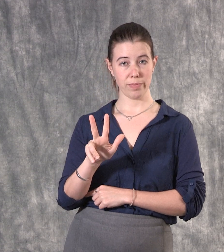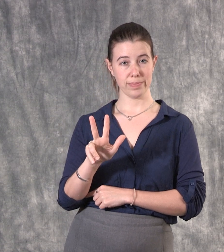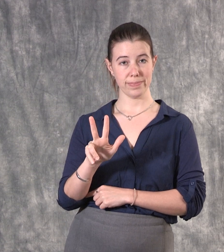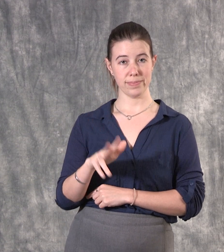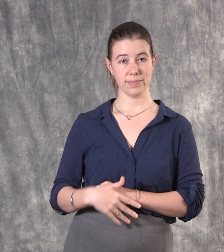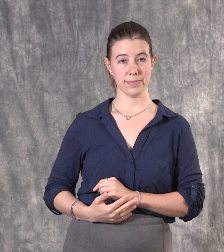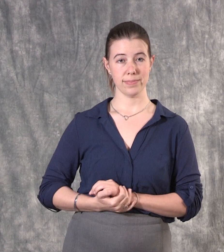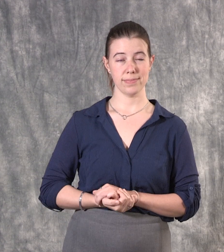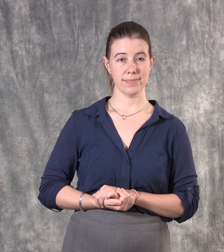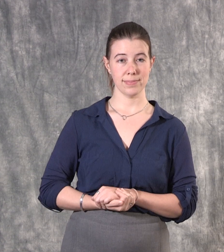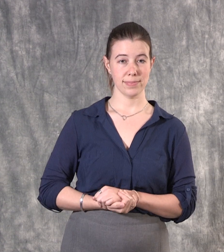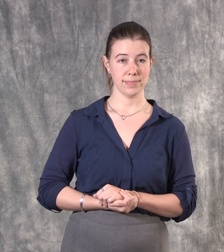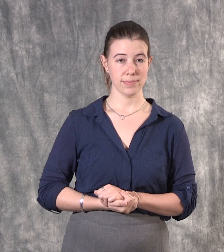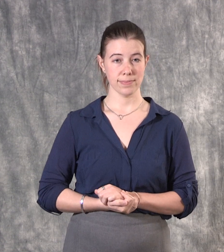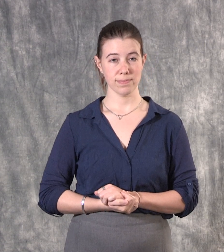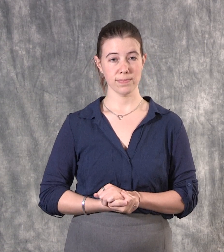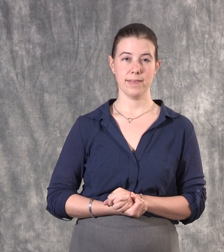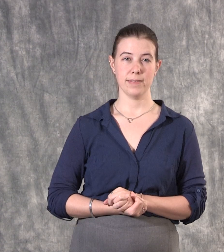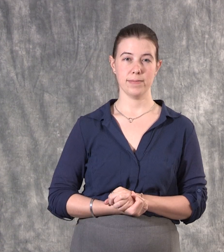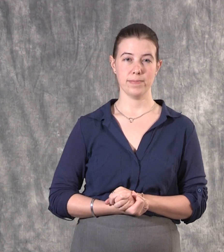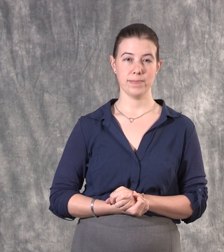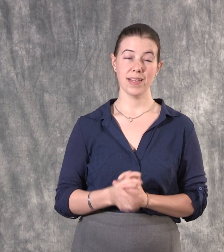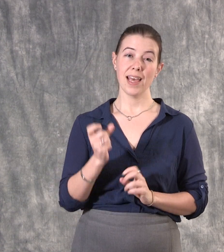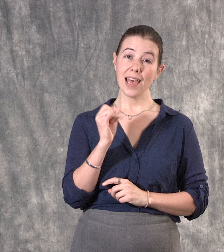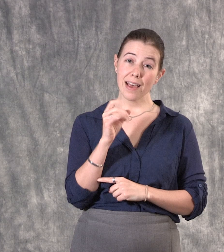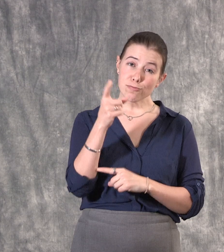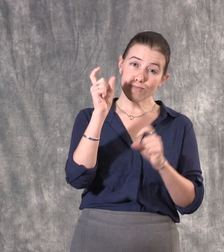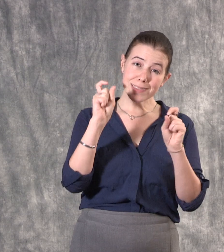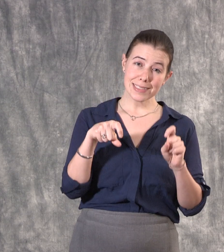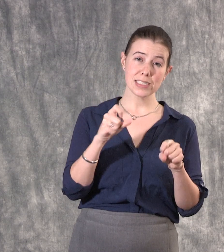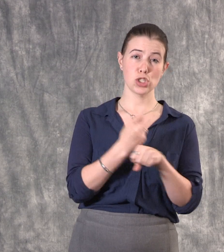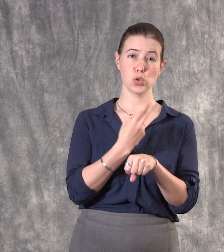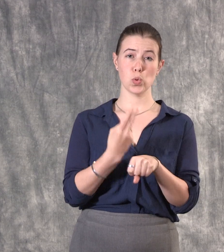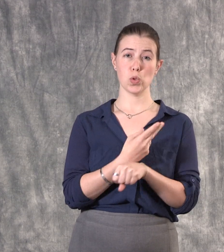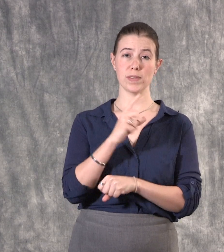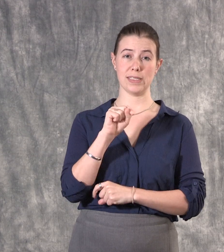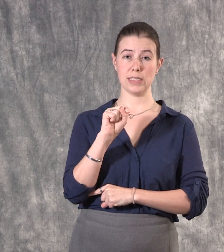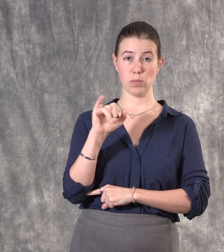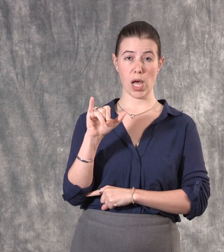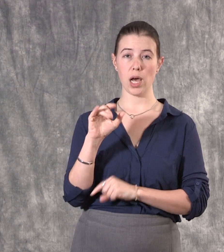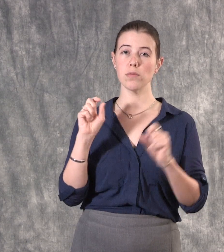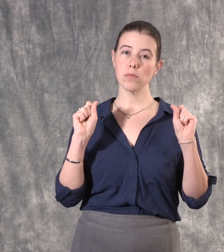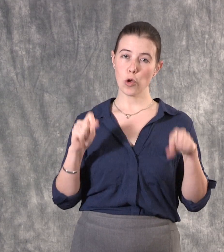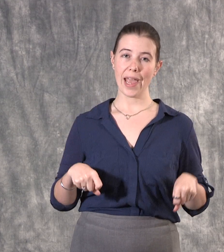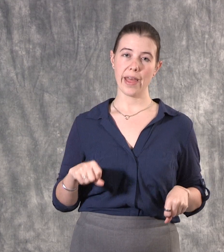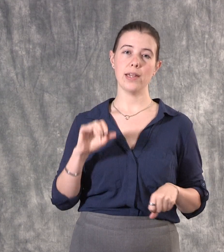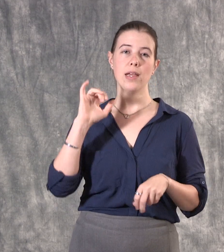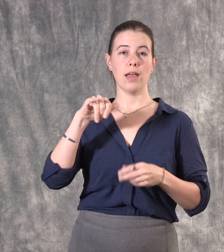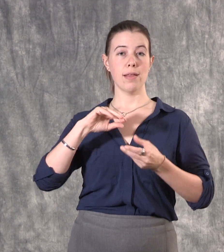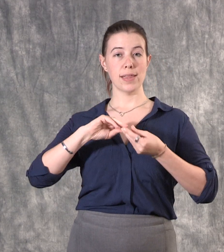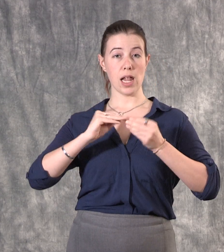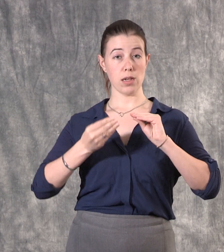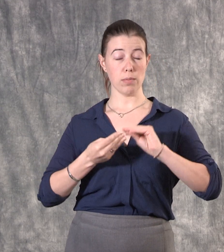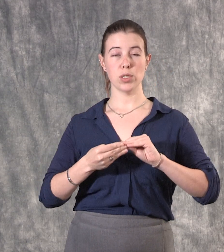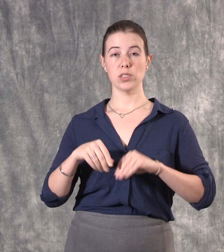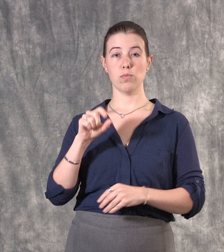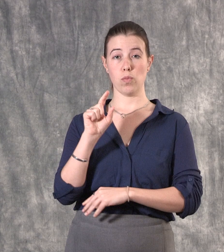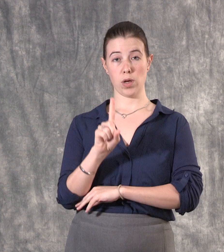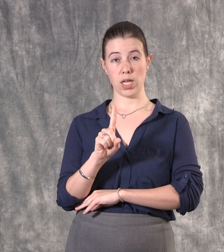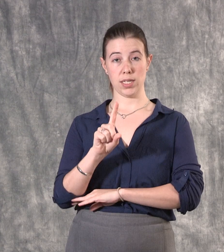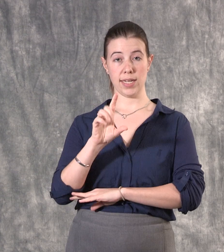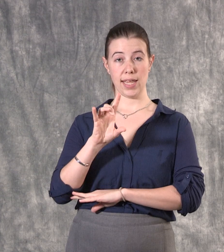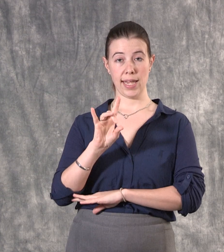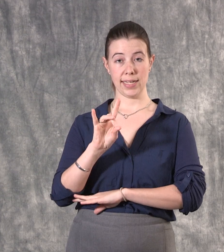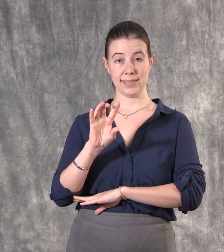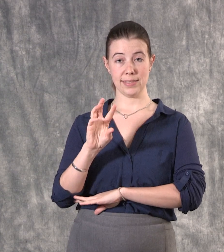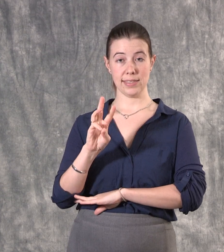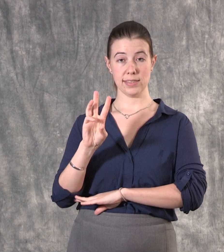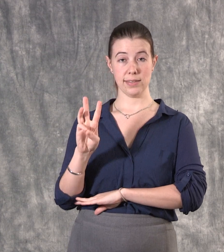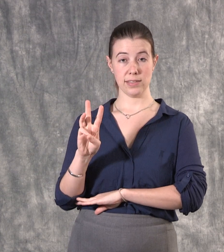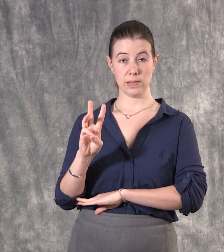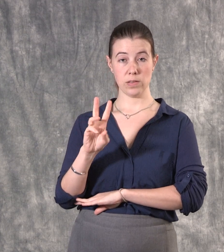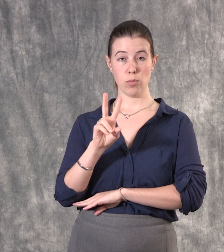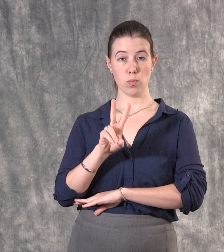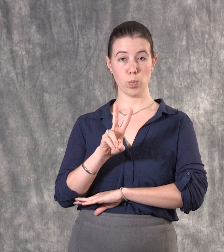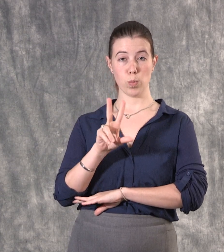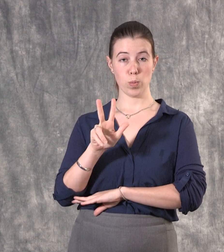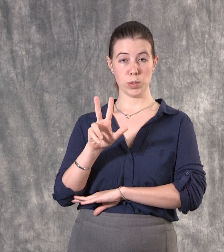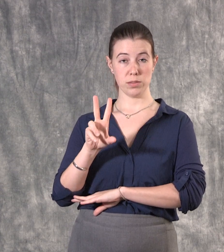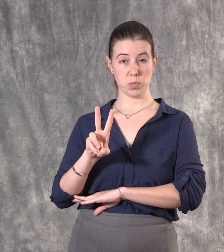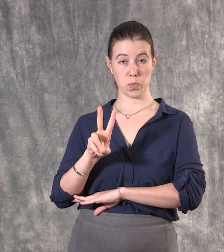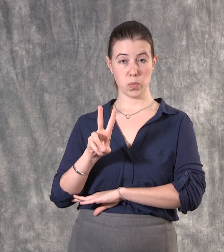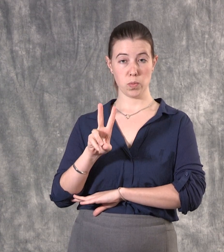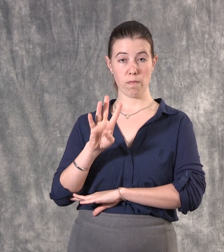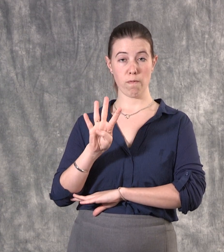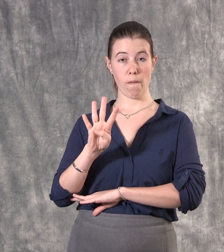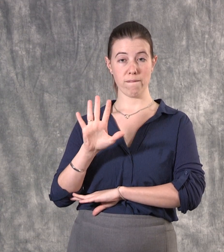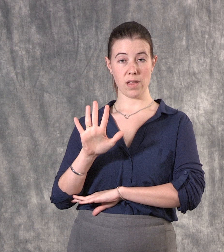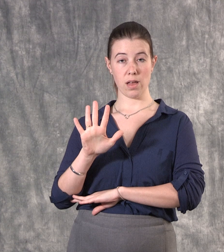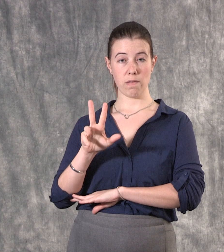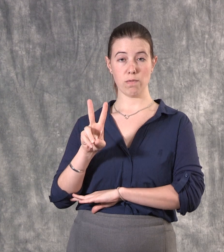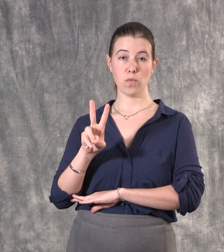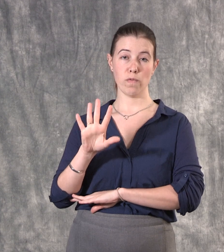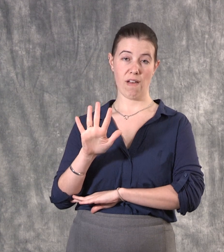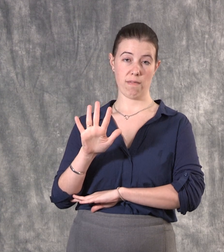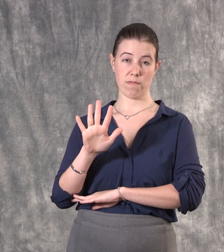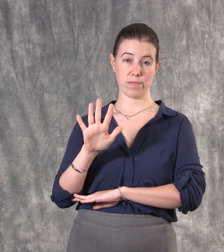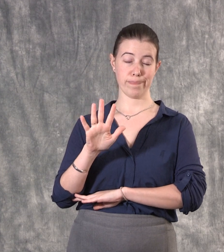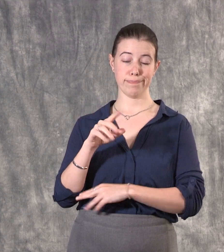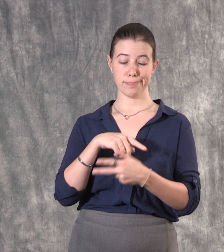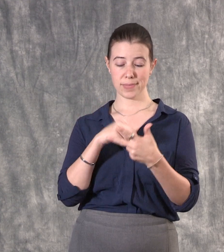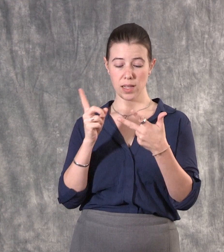If you need to use the TTY you can that number is 1-866- 232-4525